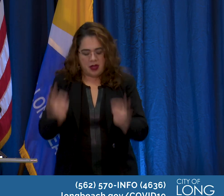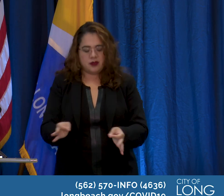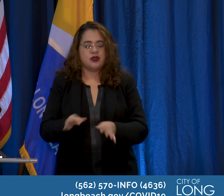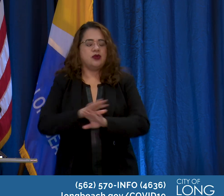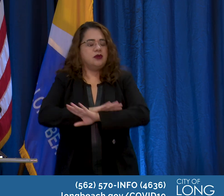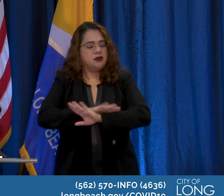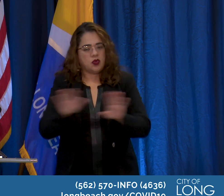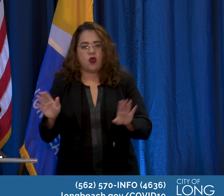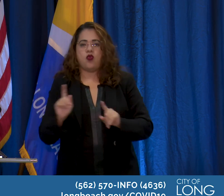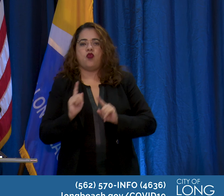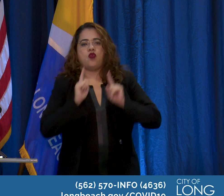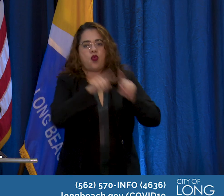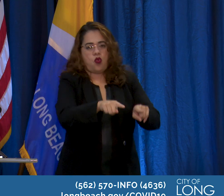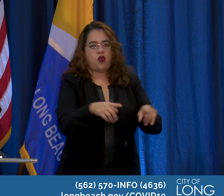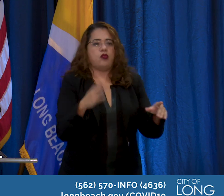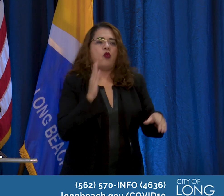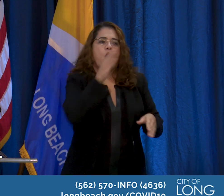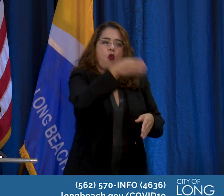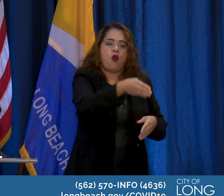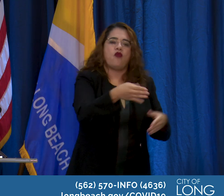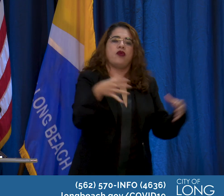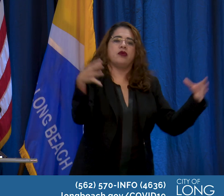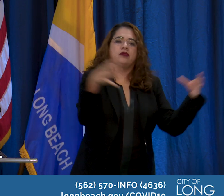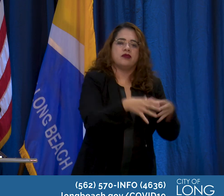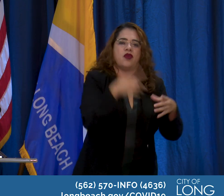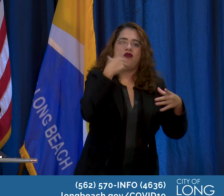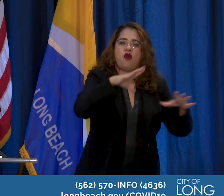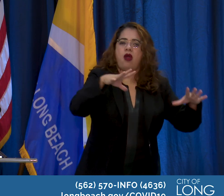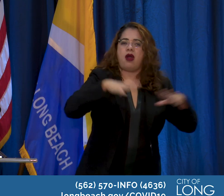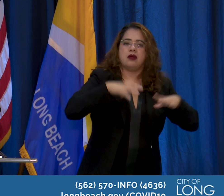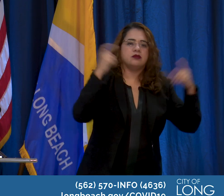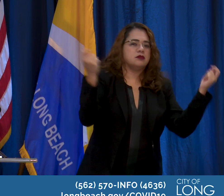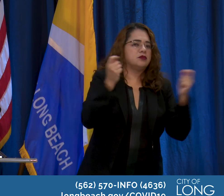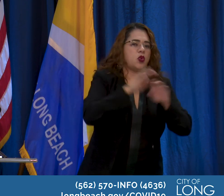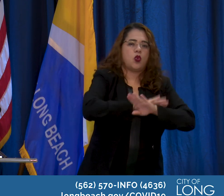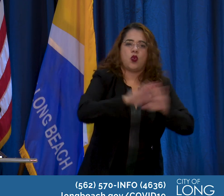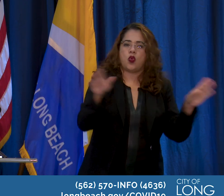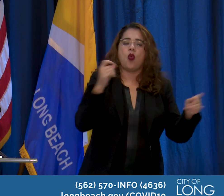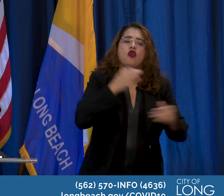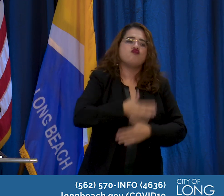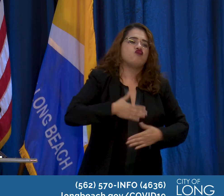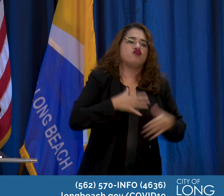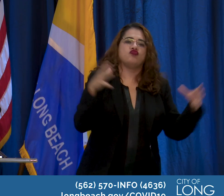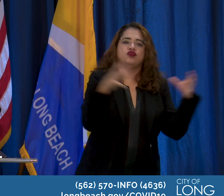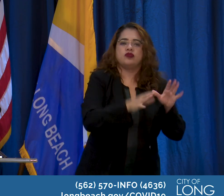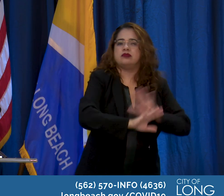So we're asking people this year to be creative and flexible with how they celebrate Halloween,